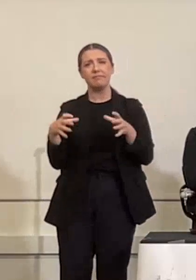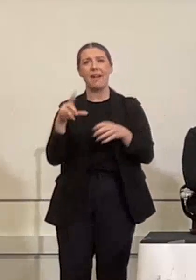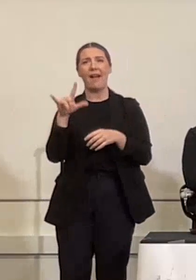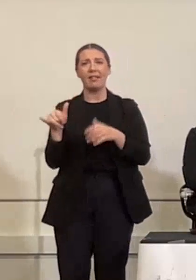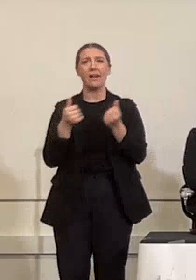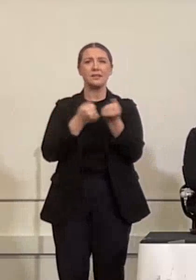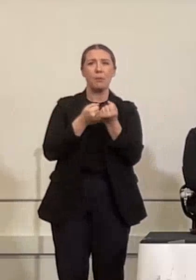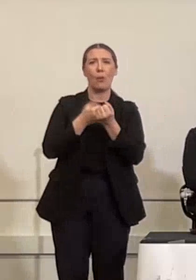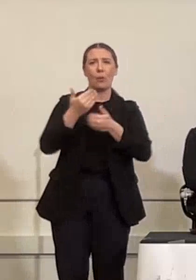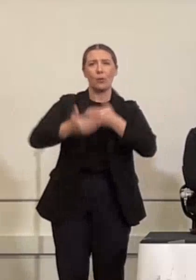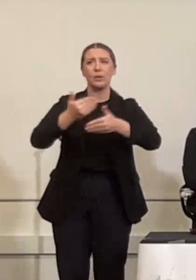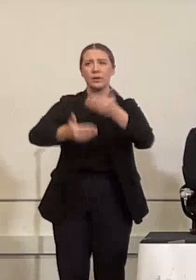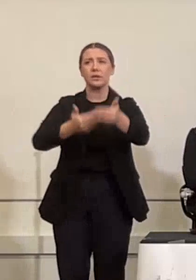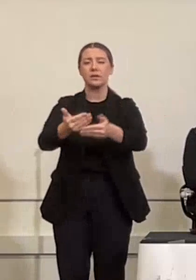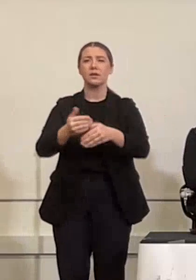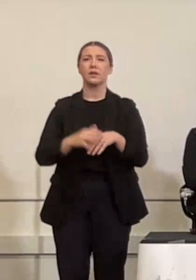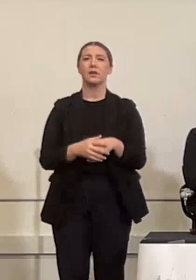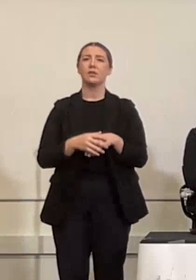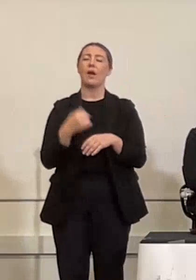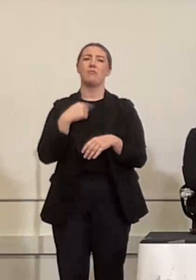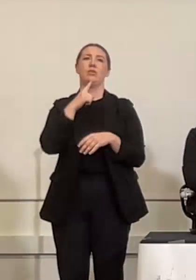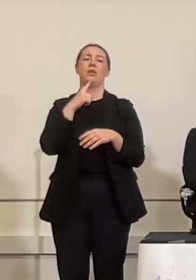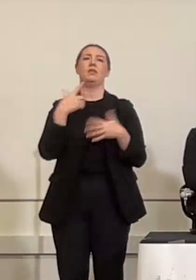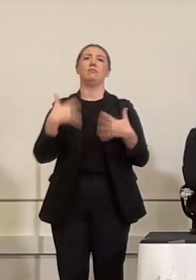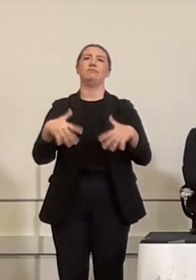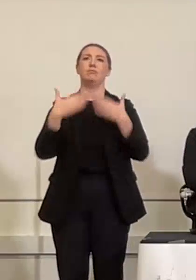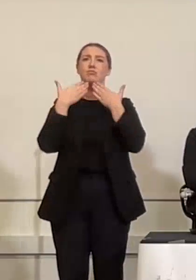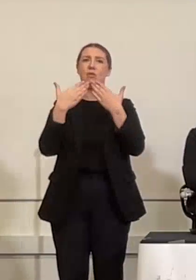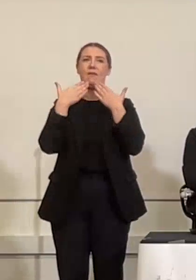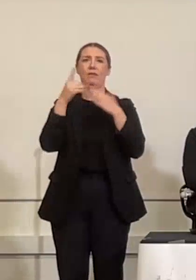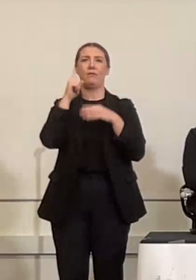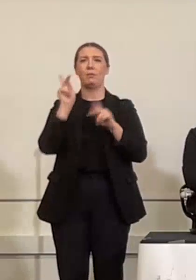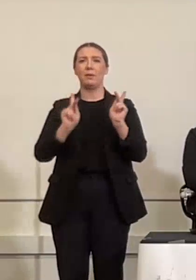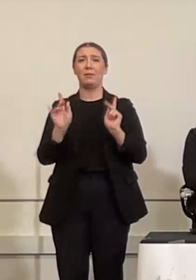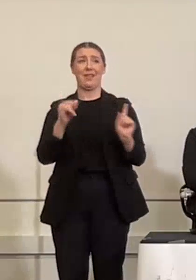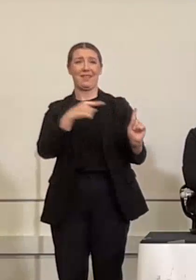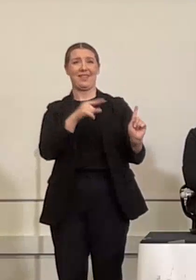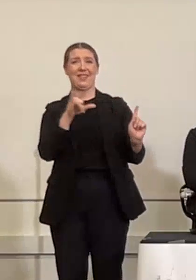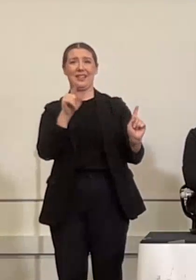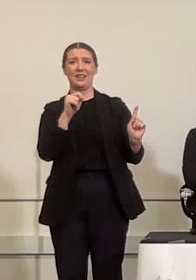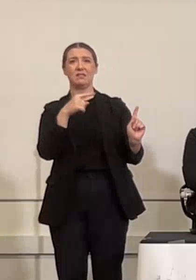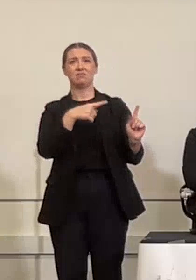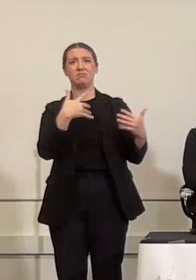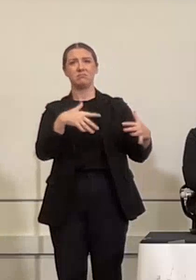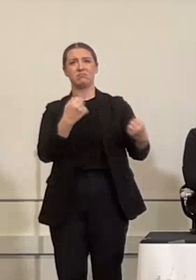So I'm just grateful for people like Clint that's been an ally